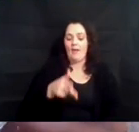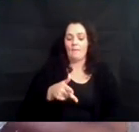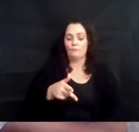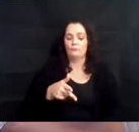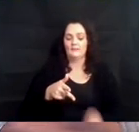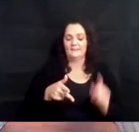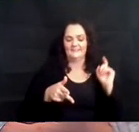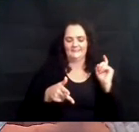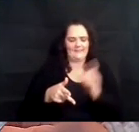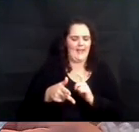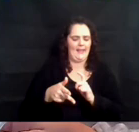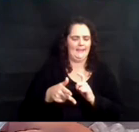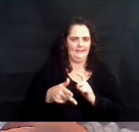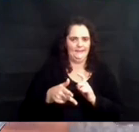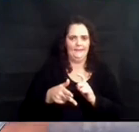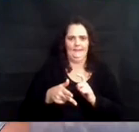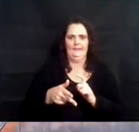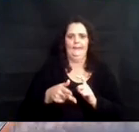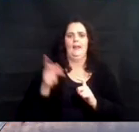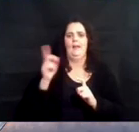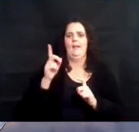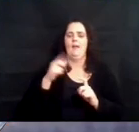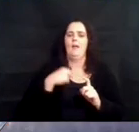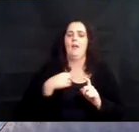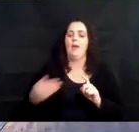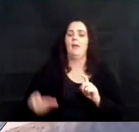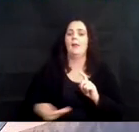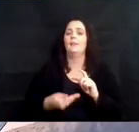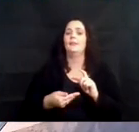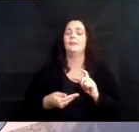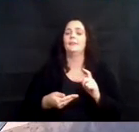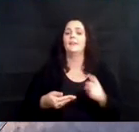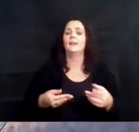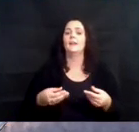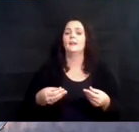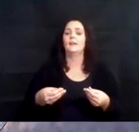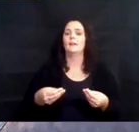at all is I'm now gonna come in and I'm just gonna bring the whole thing